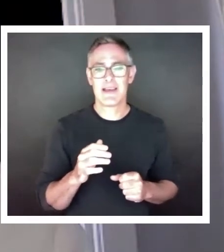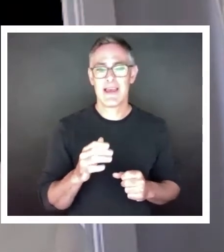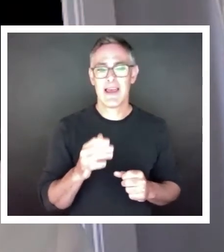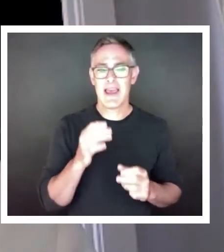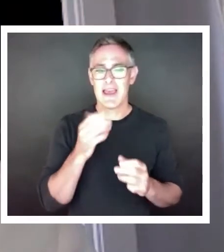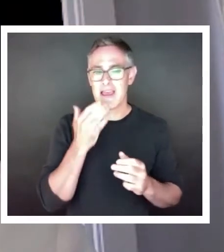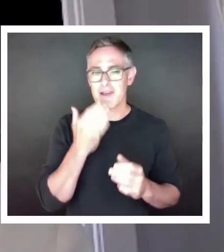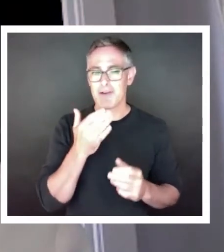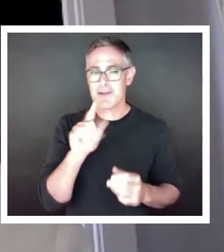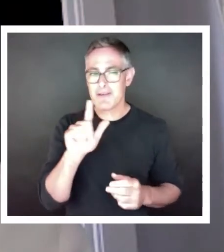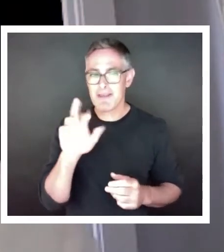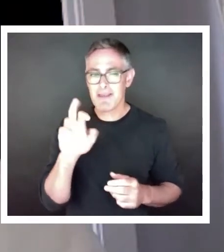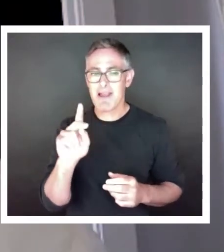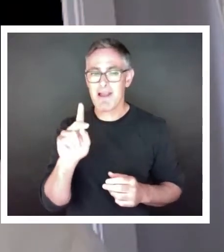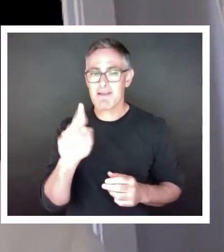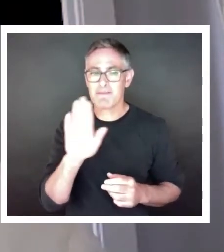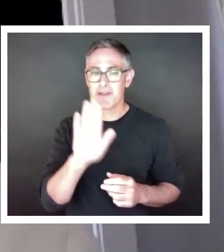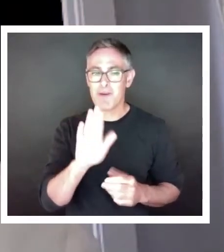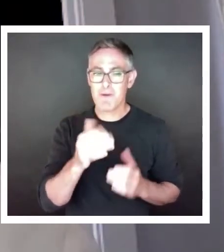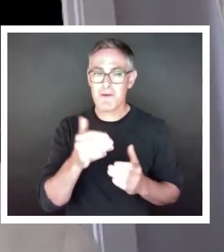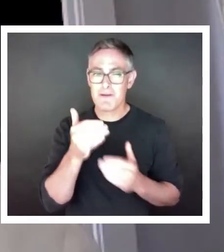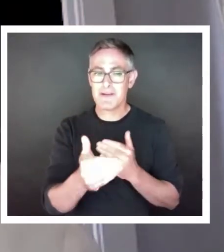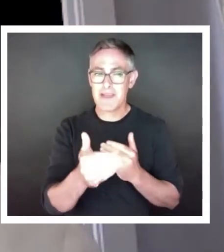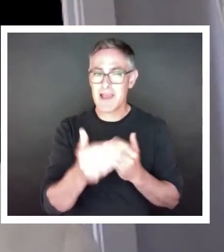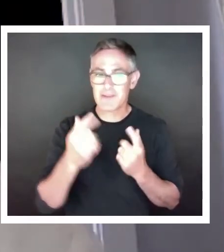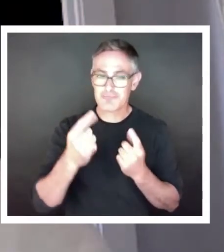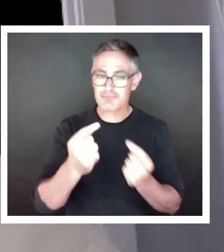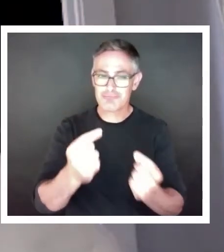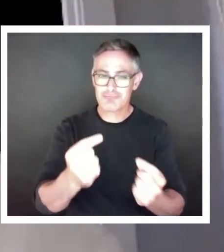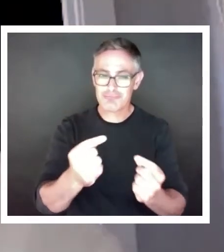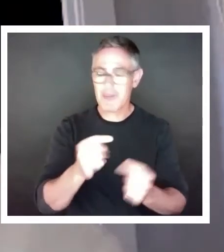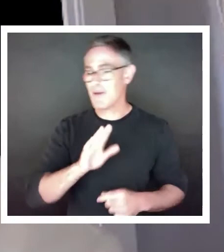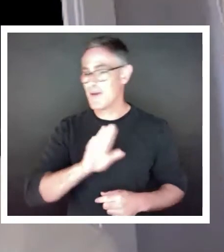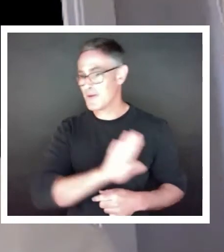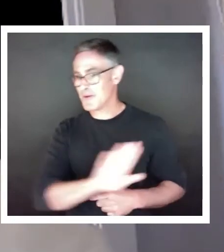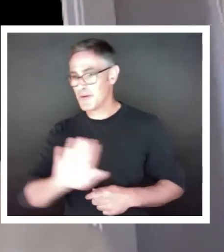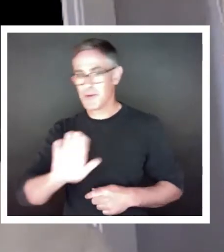Your work will benefit so many students and the teacher.